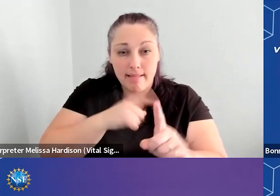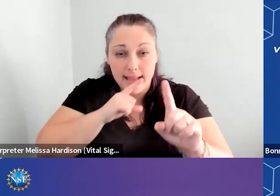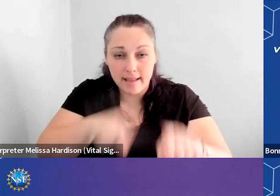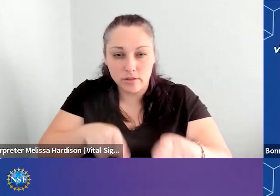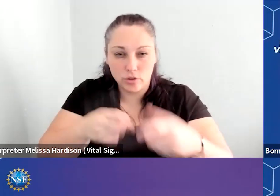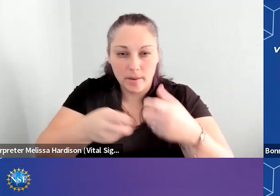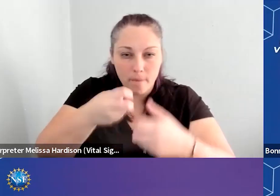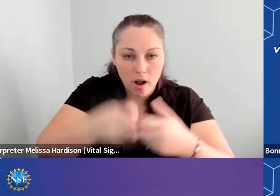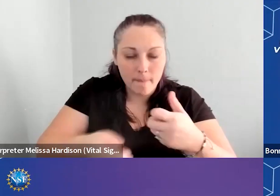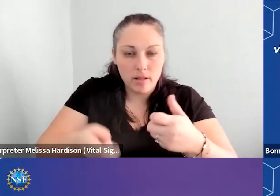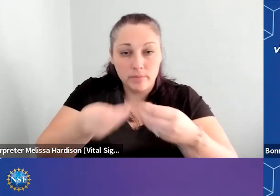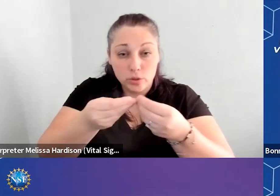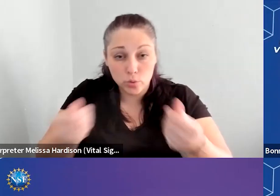You want to be chasing an idea.